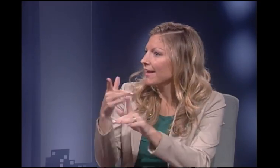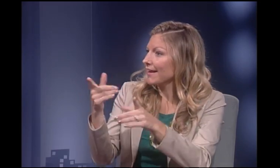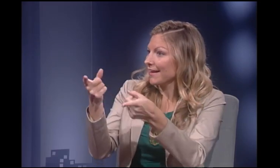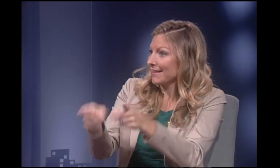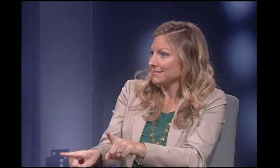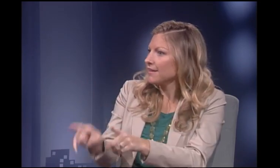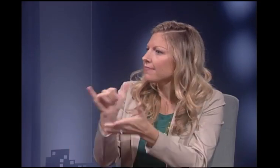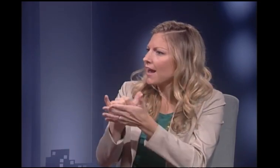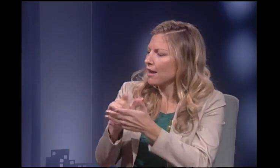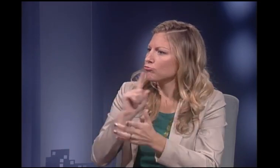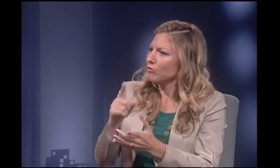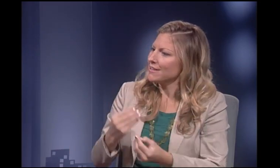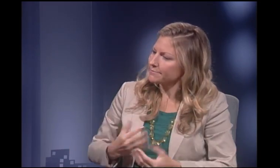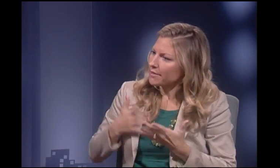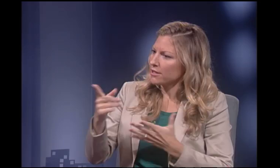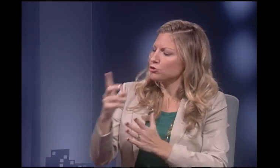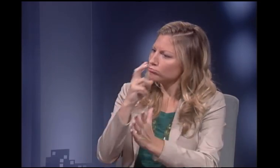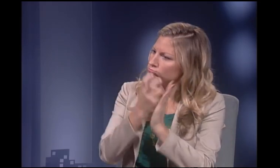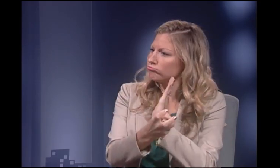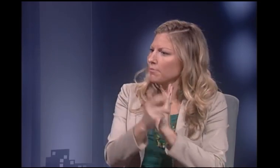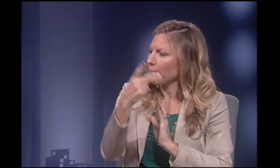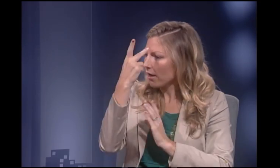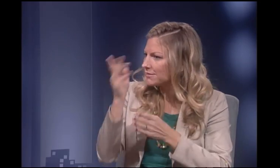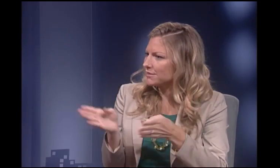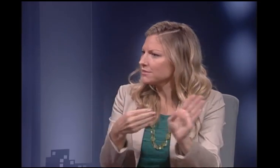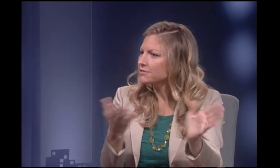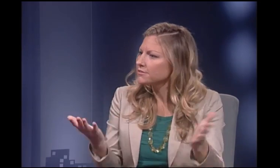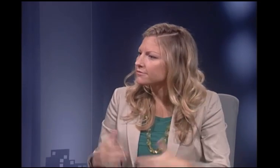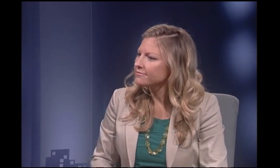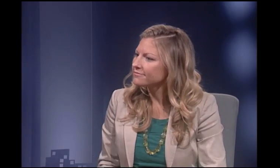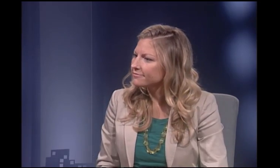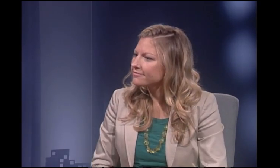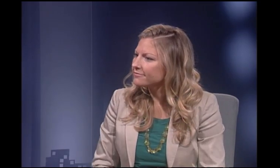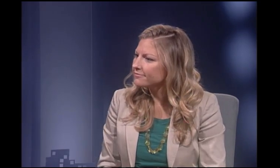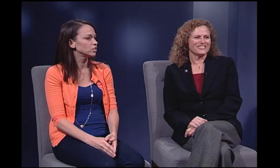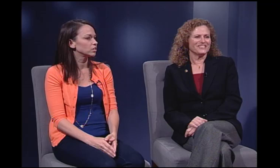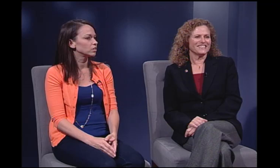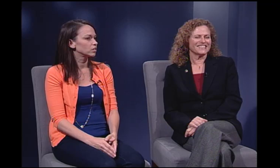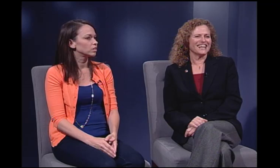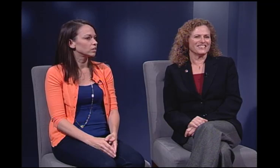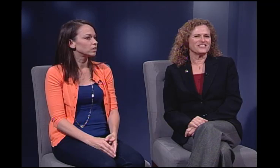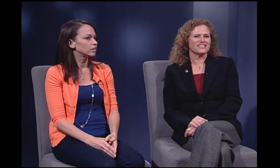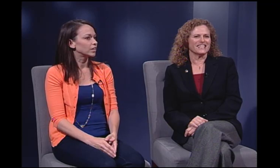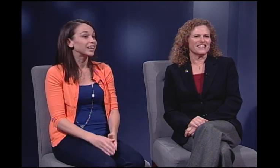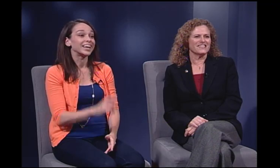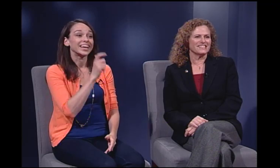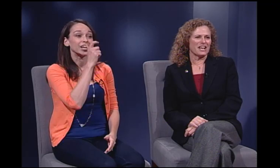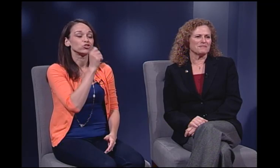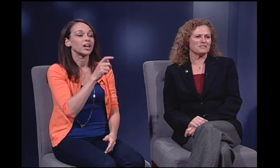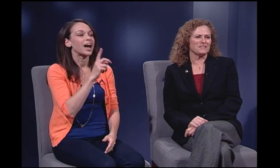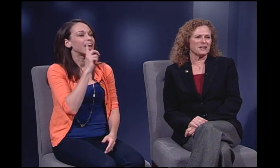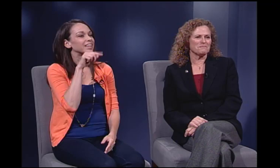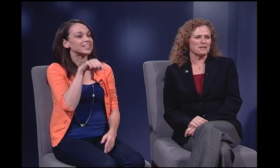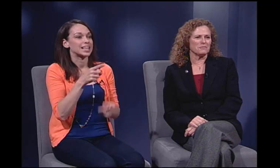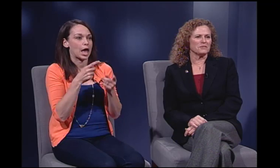was it any specific incident that really inspired you to go that direction? Well, it's kind of interesting. I think this happens to a lot of people.